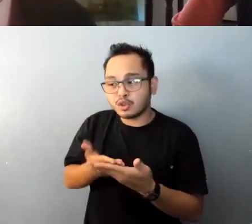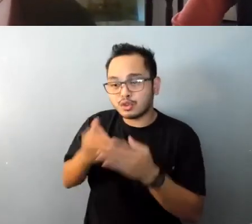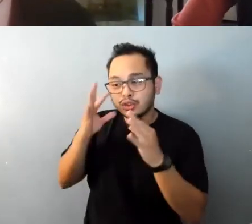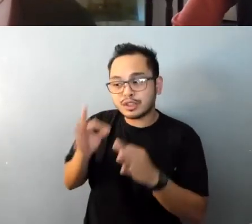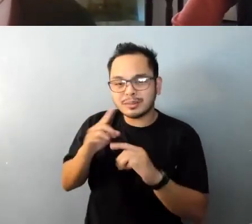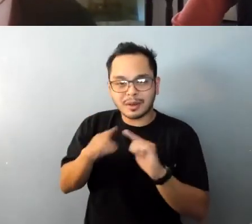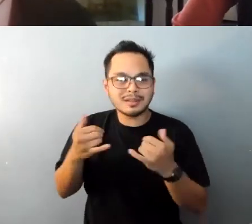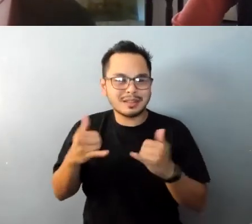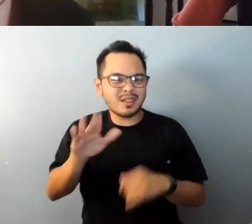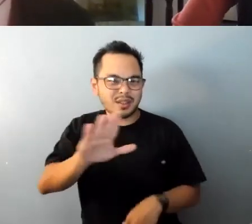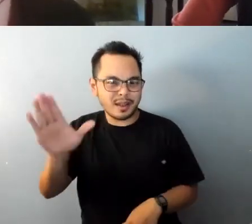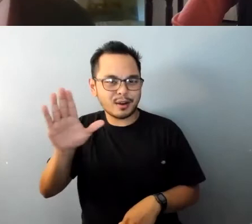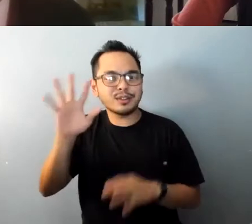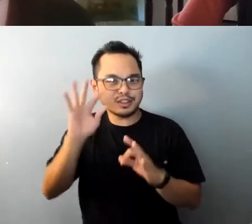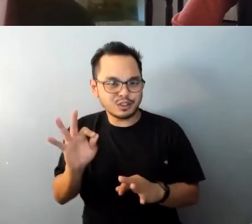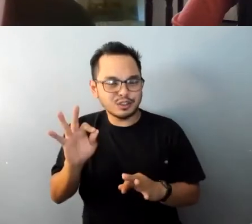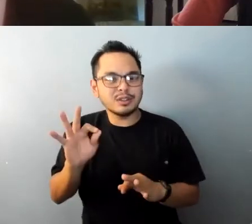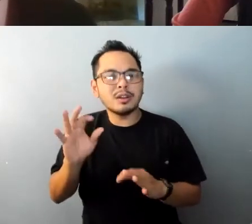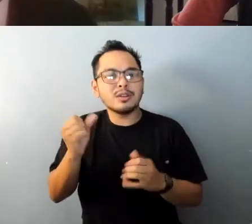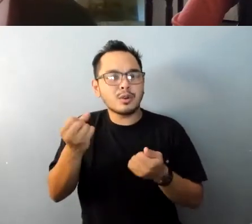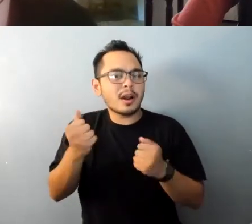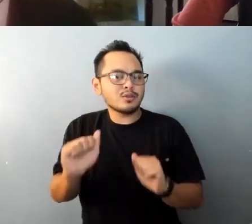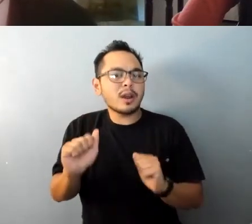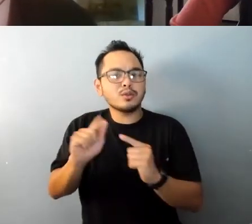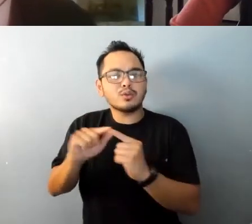the characters themselves would make, while understanding that at the bottom of it, I